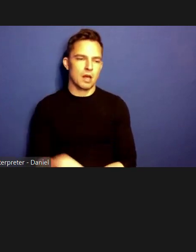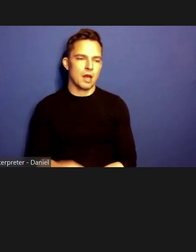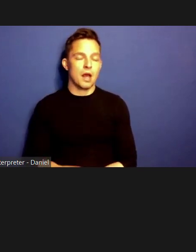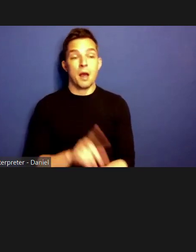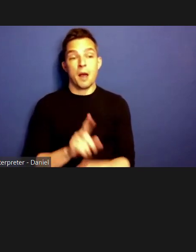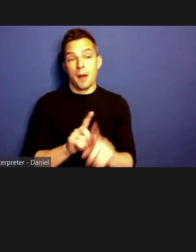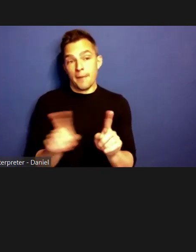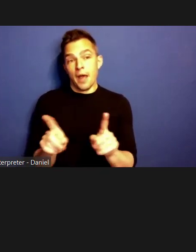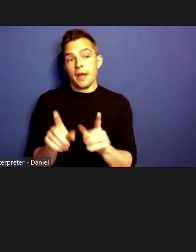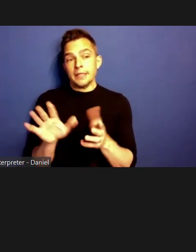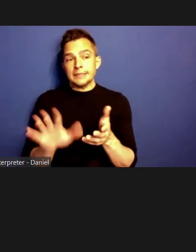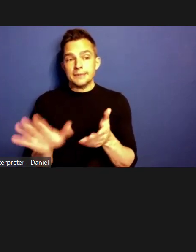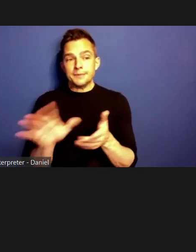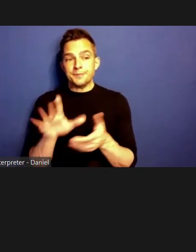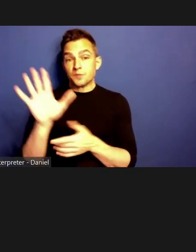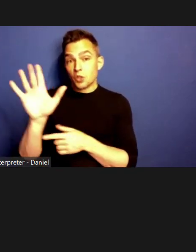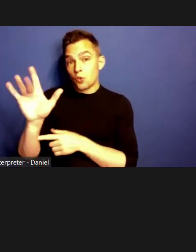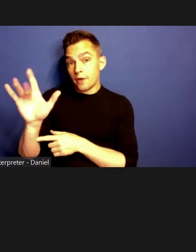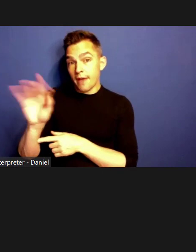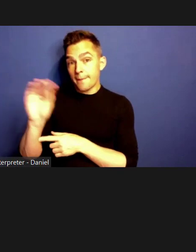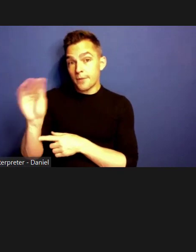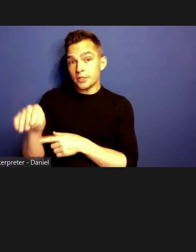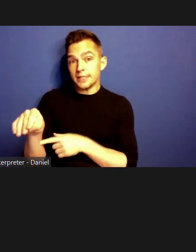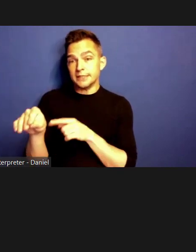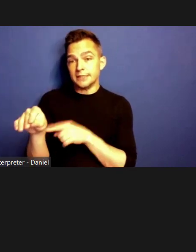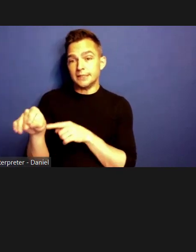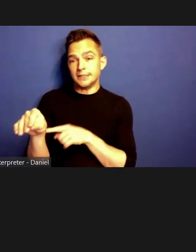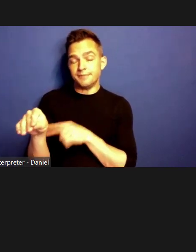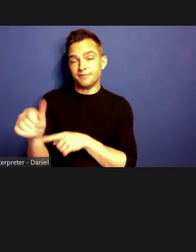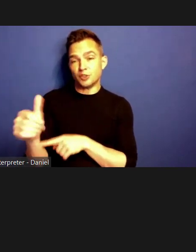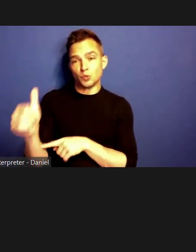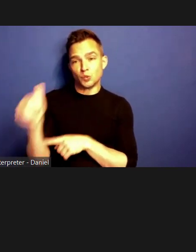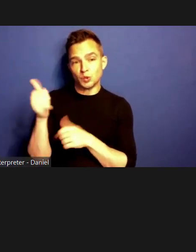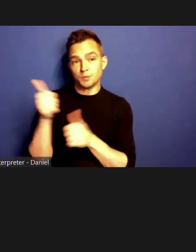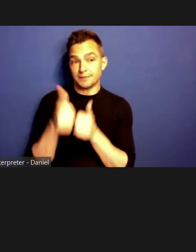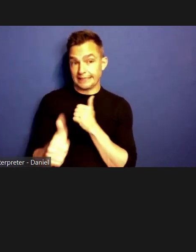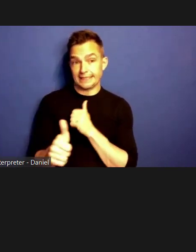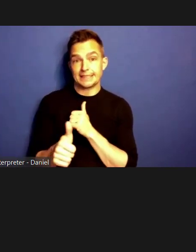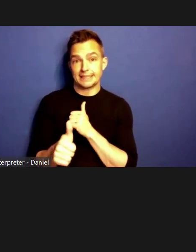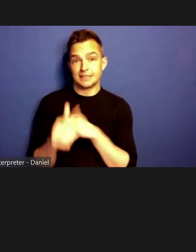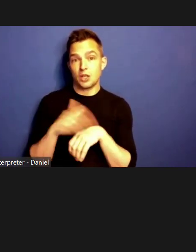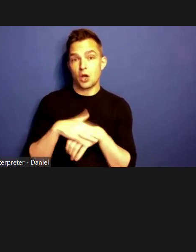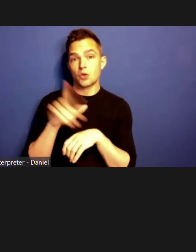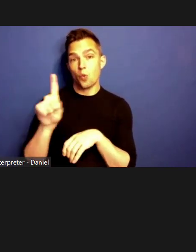However, about 25% will not pass on one or both ears, and that means